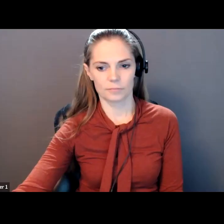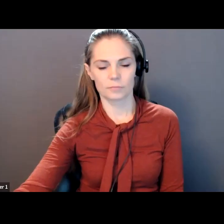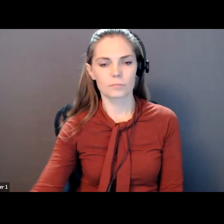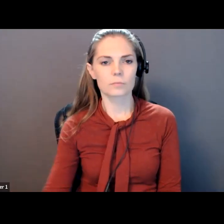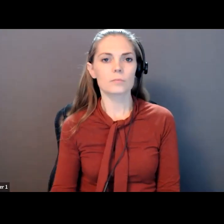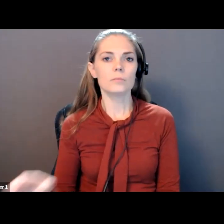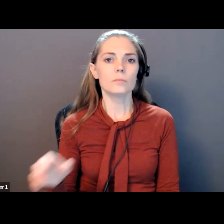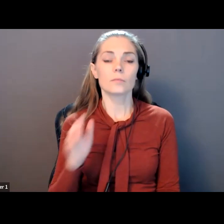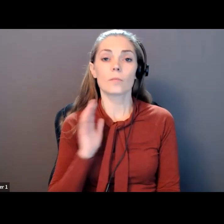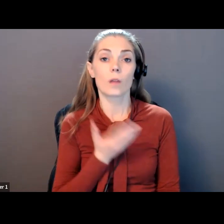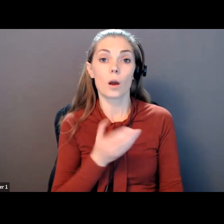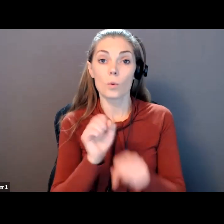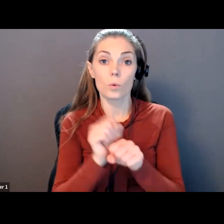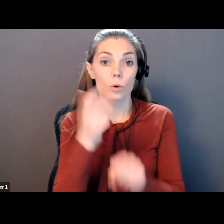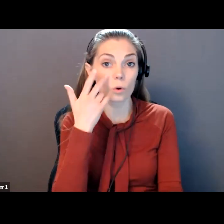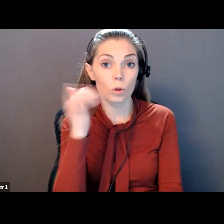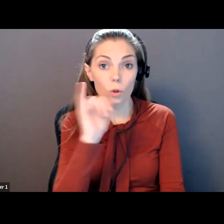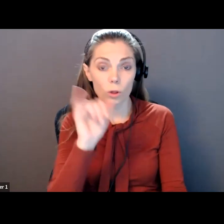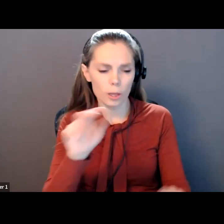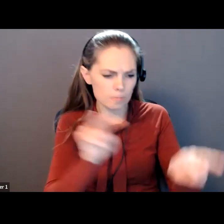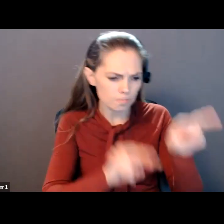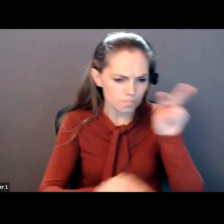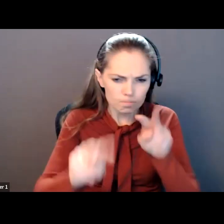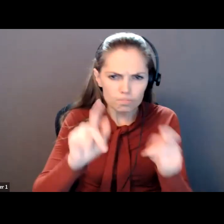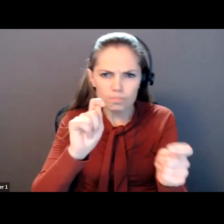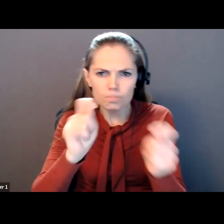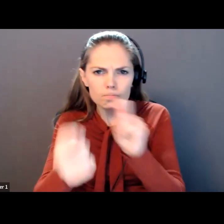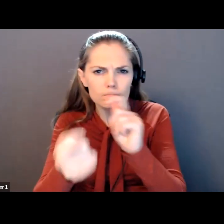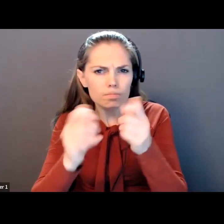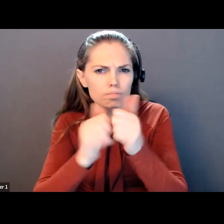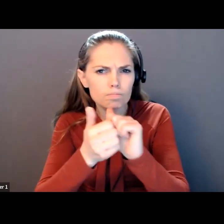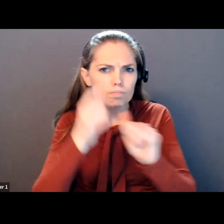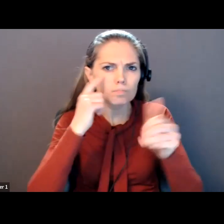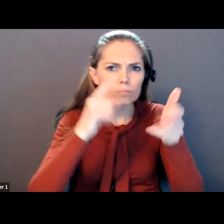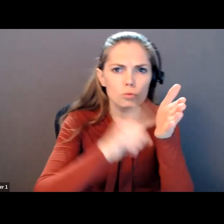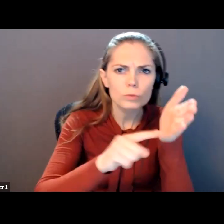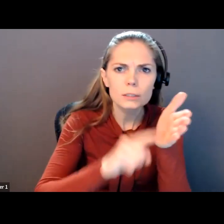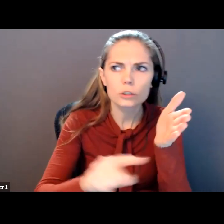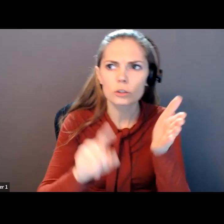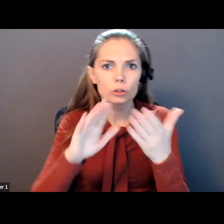we do education community building and we work towards policy and practice change.